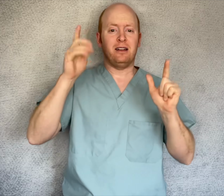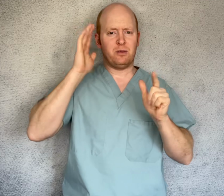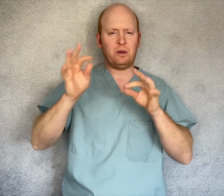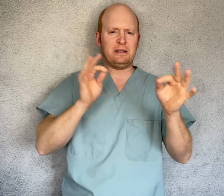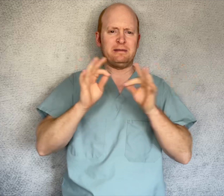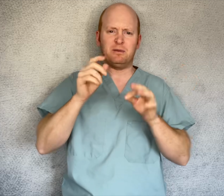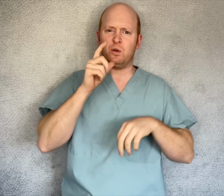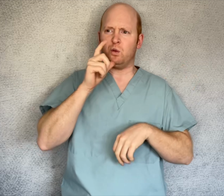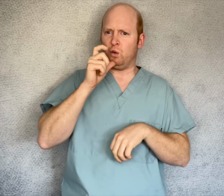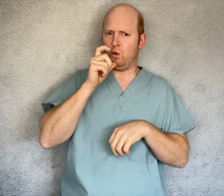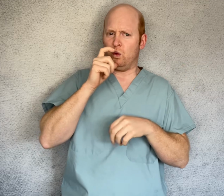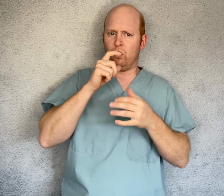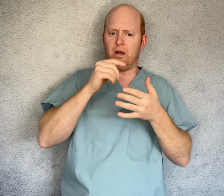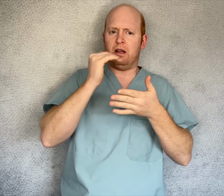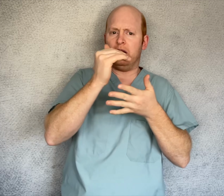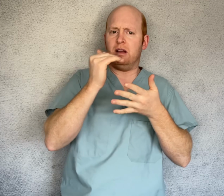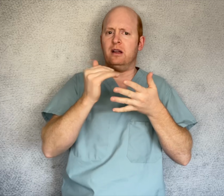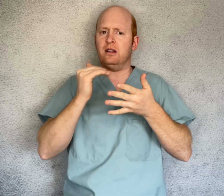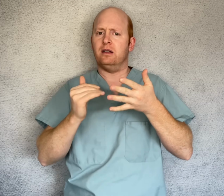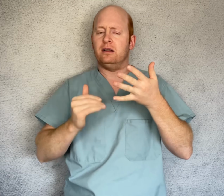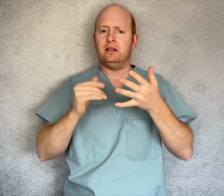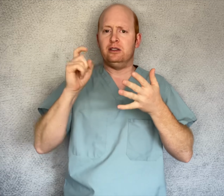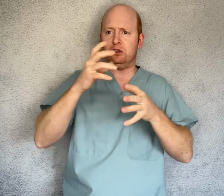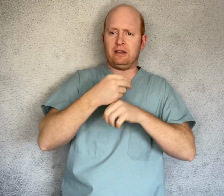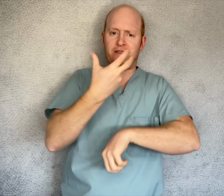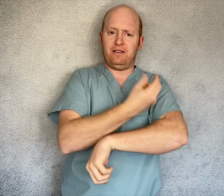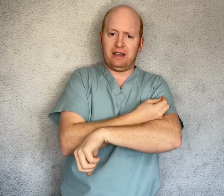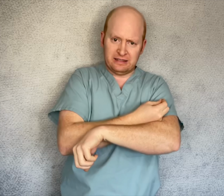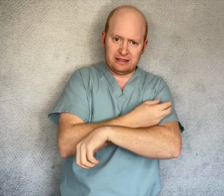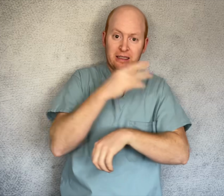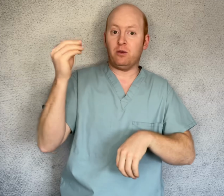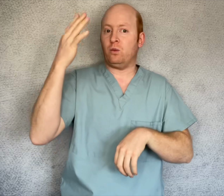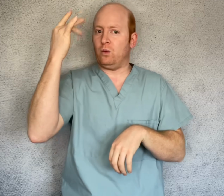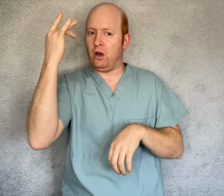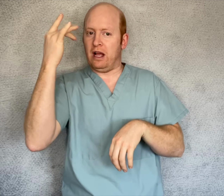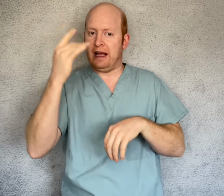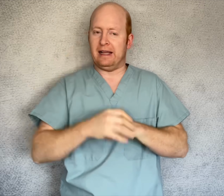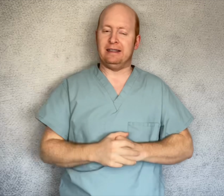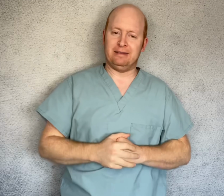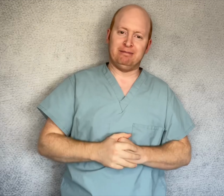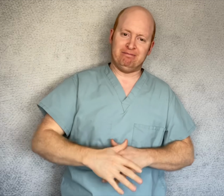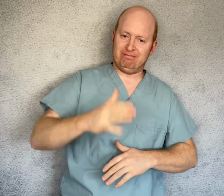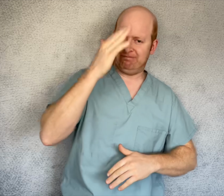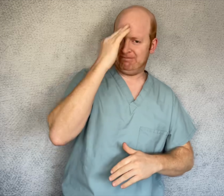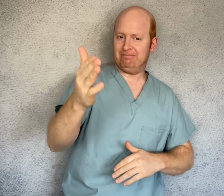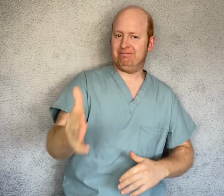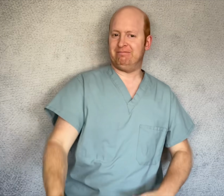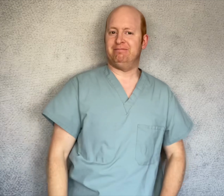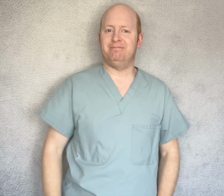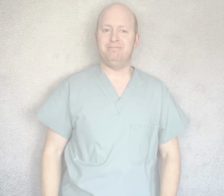In our next video, we will talk about who gets it? And what specific populations have priority for the vaccines and why. Adios!